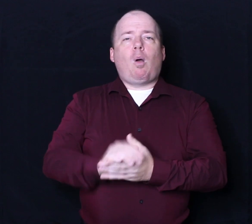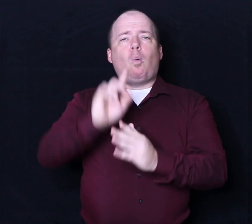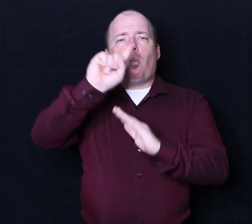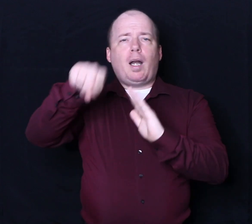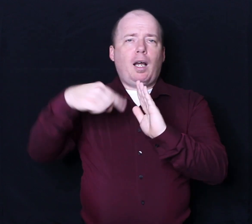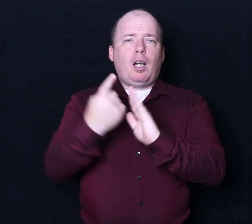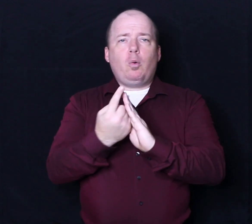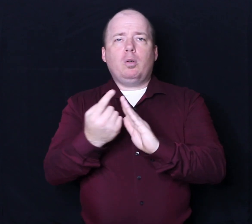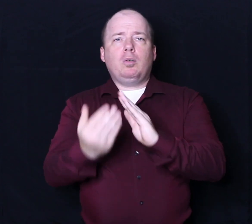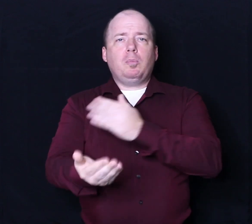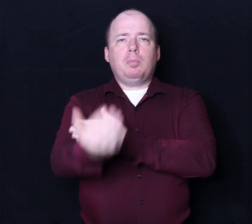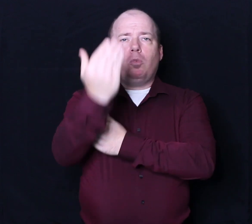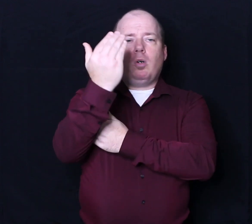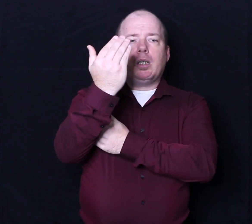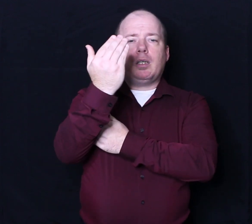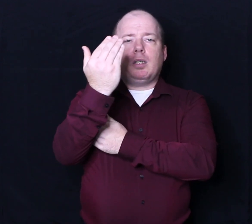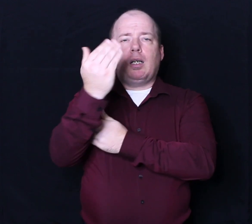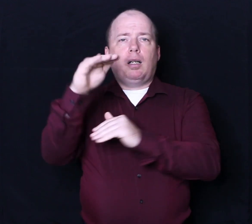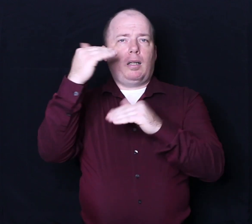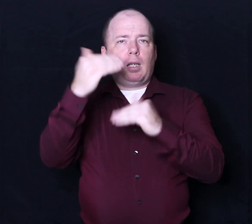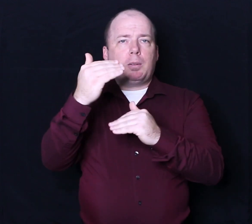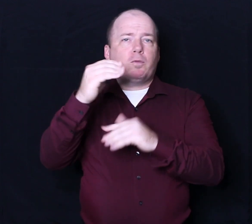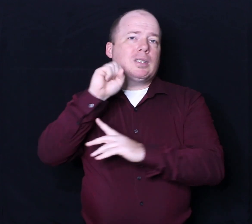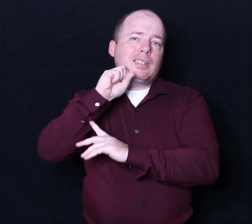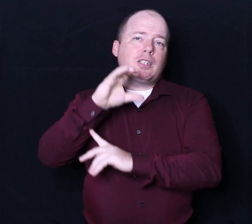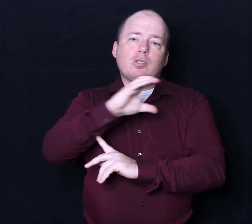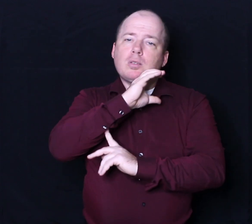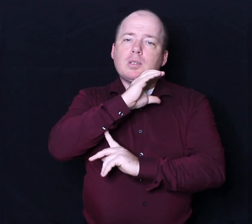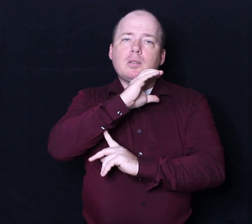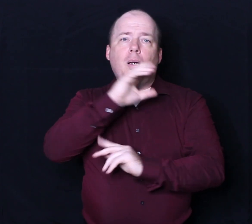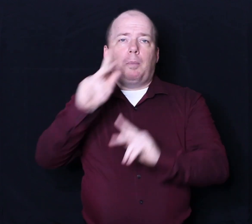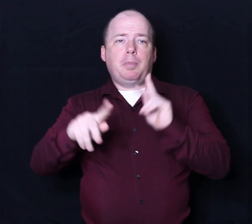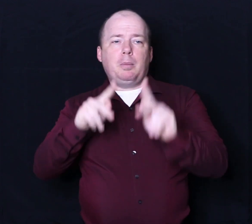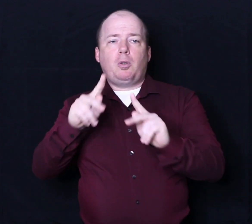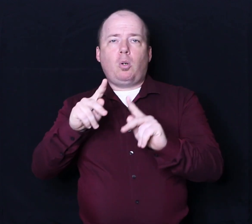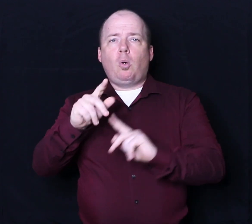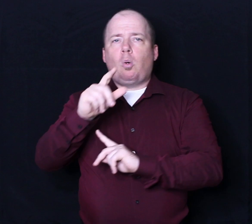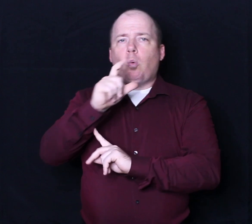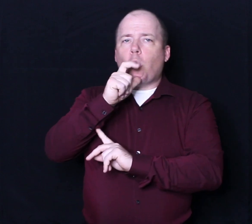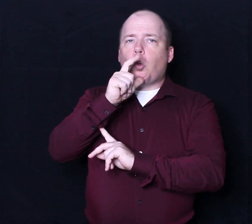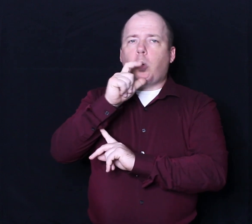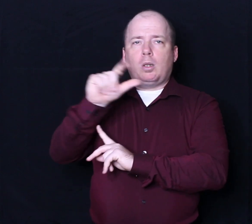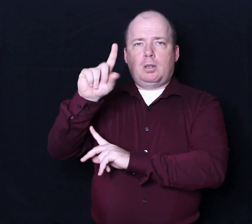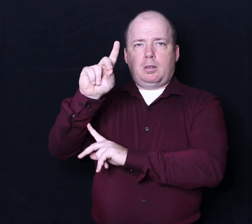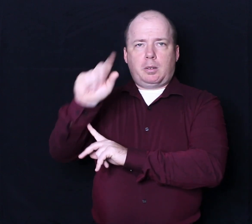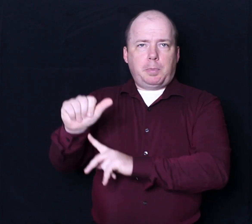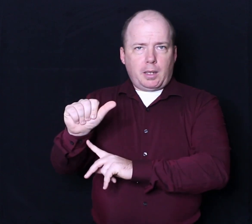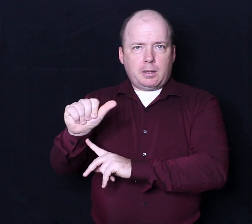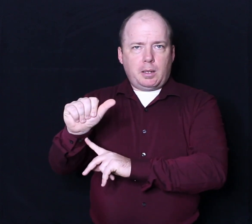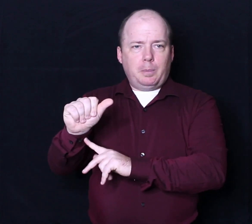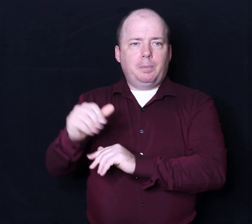First hour in the morning for senior citizens and people with disabilities.